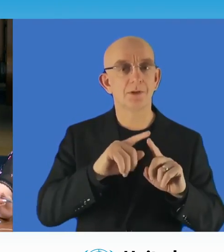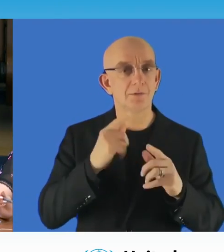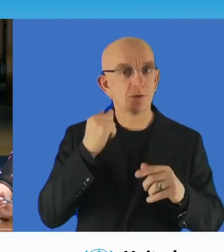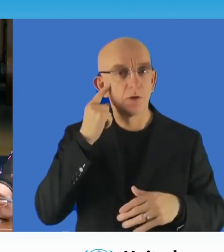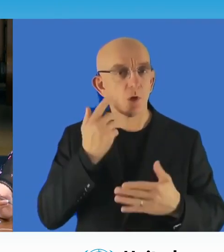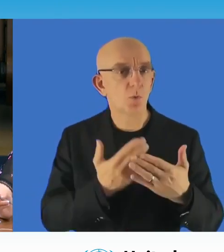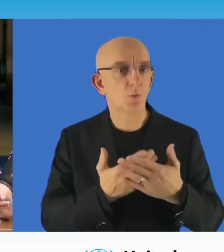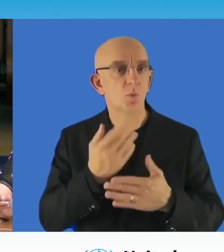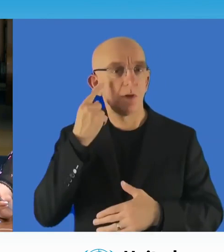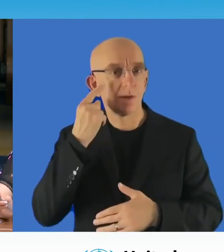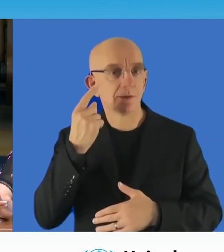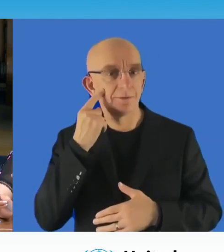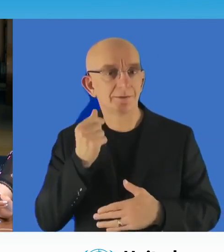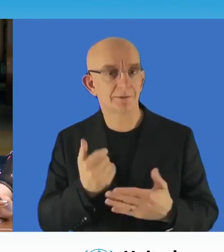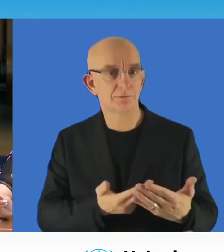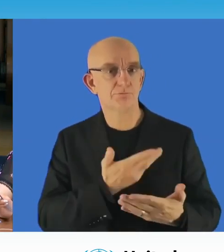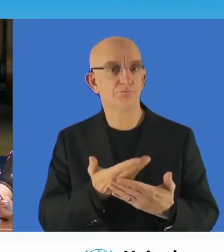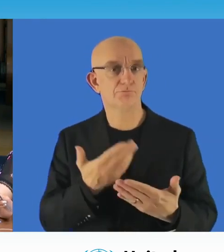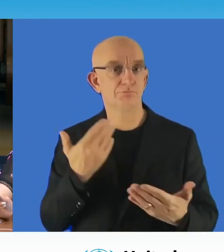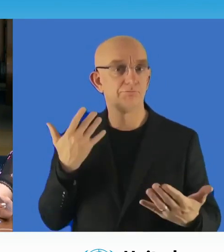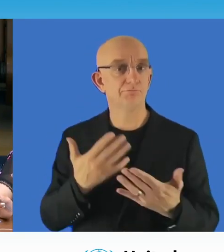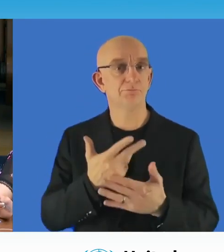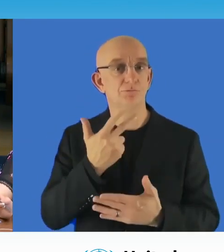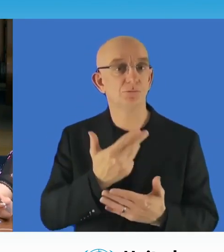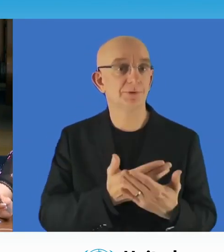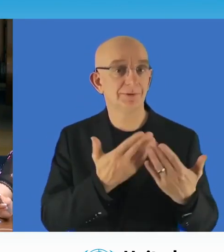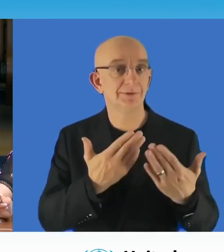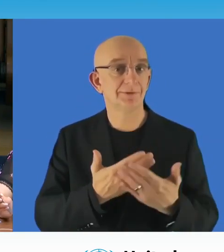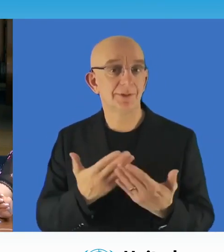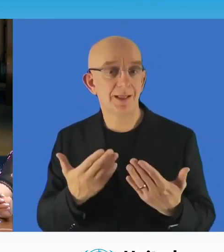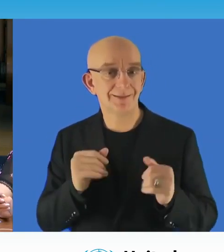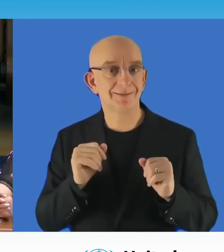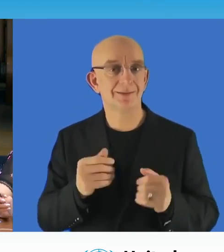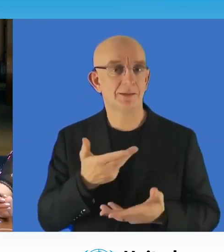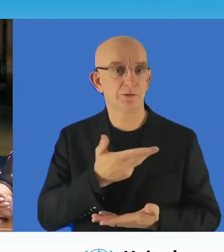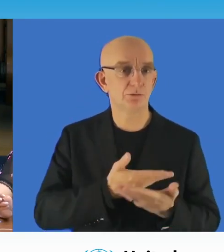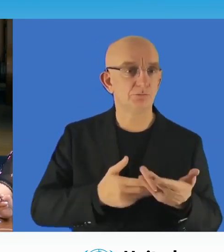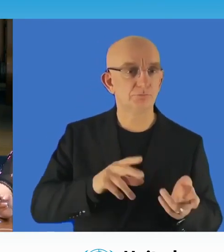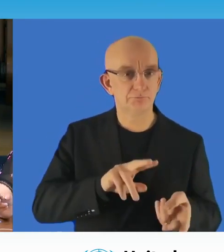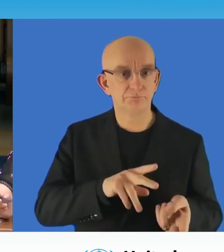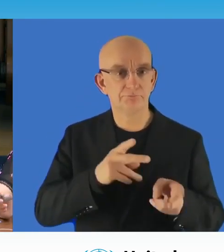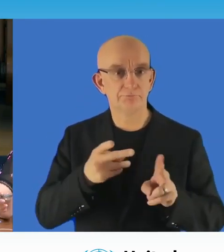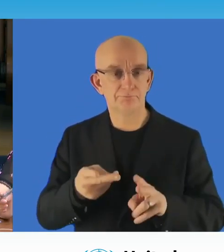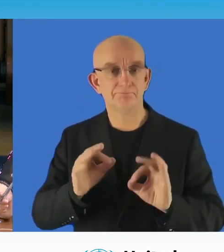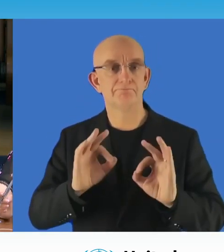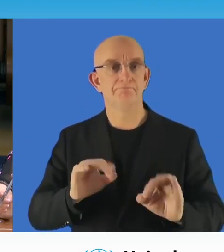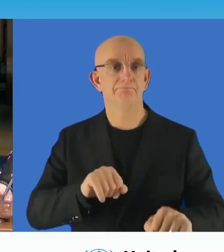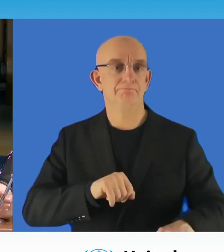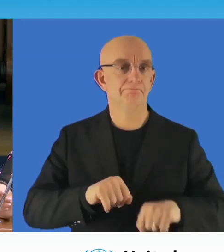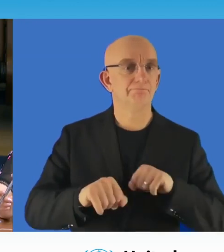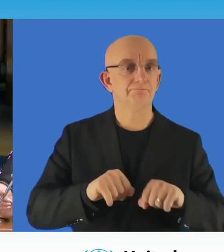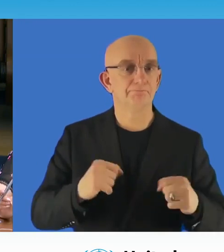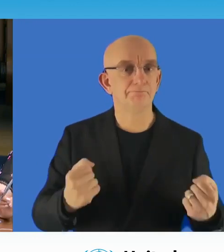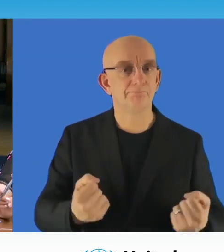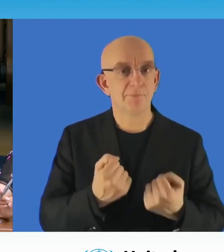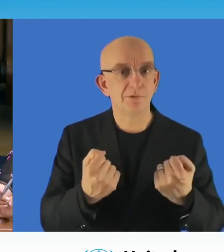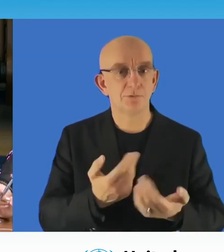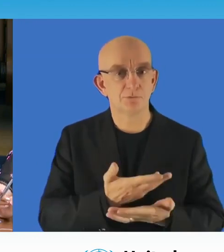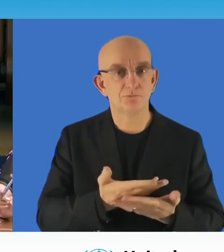in New York for the next cosp 18 we deliver on our promise to leave no one behind and create equal